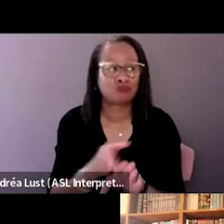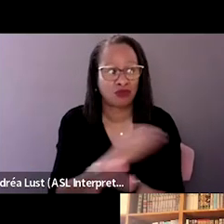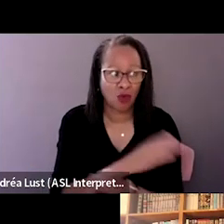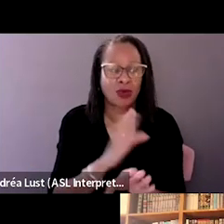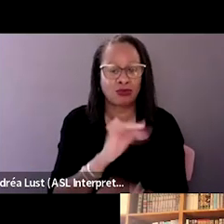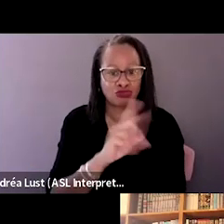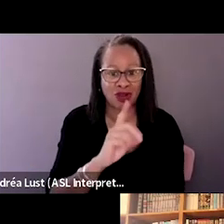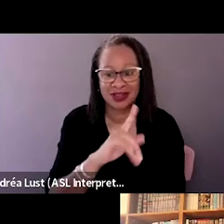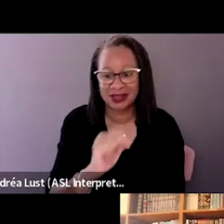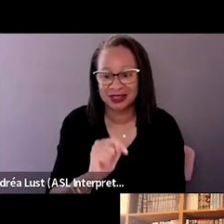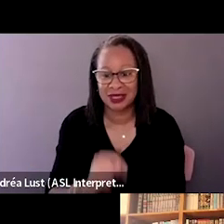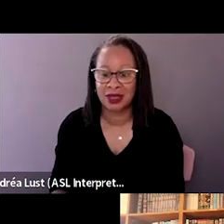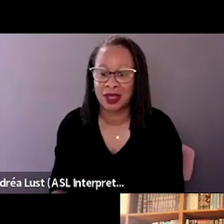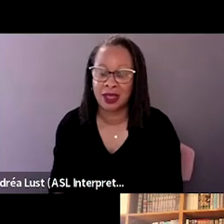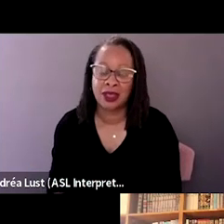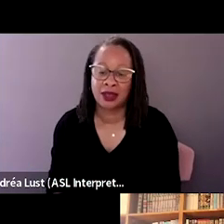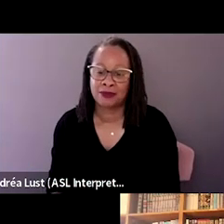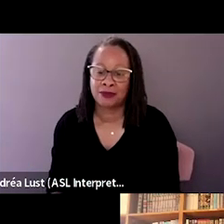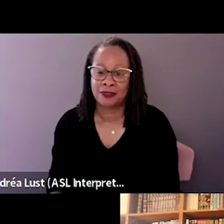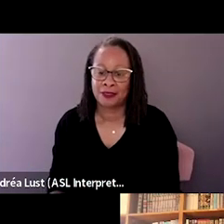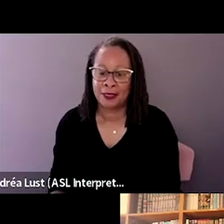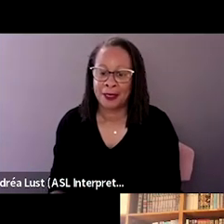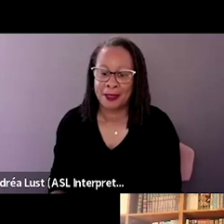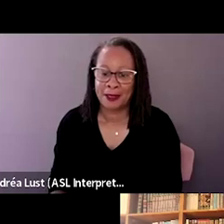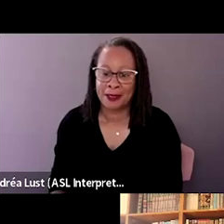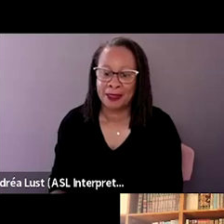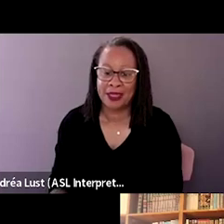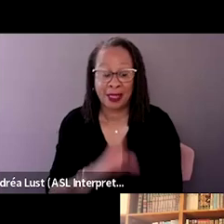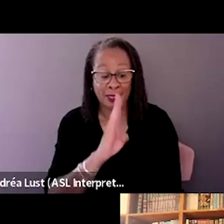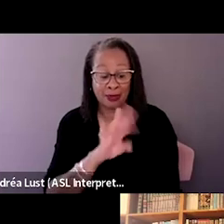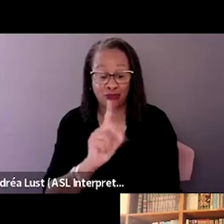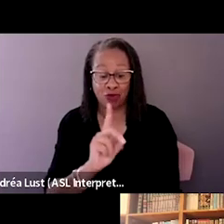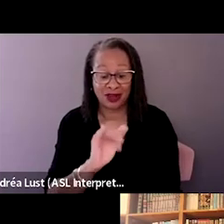Alex mentioned, because this is what they doing the broadcaster they need to fill in their slots